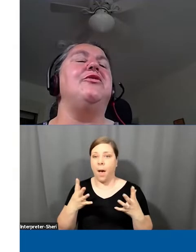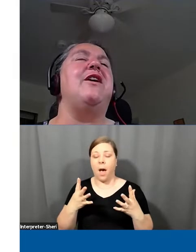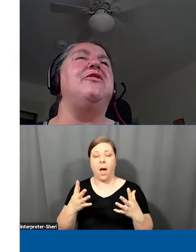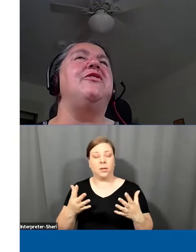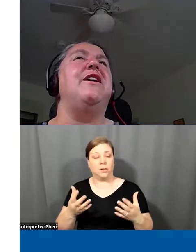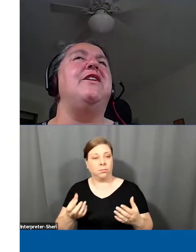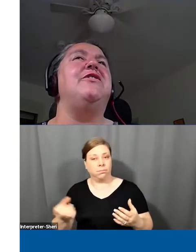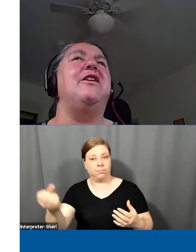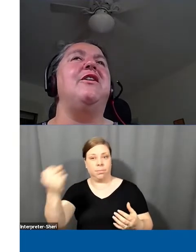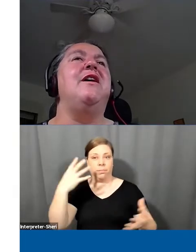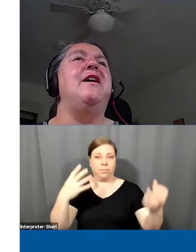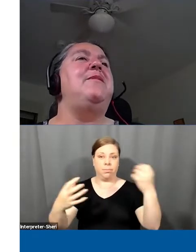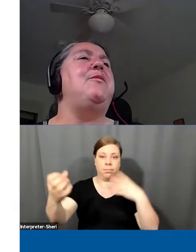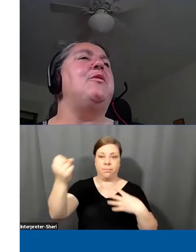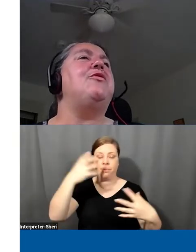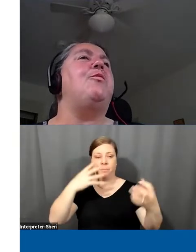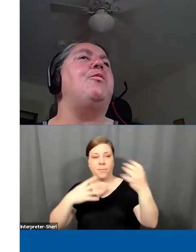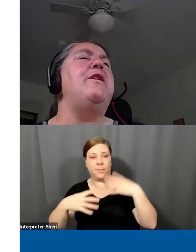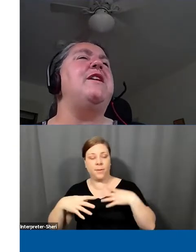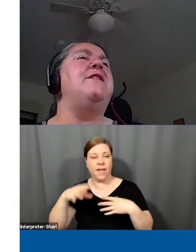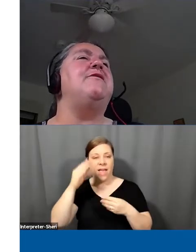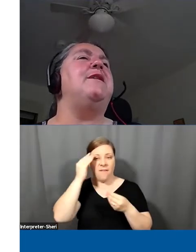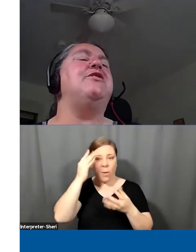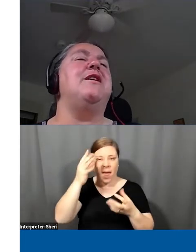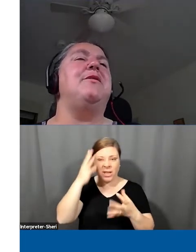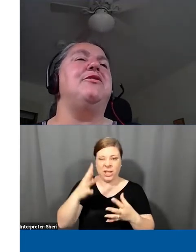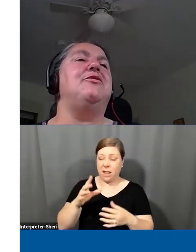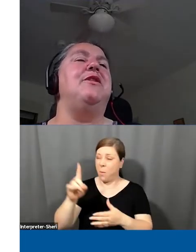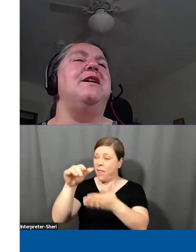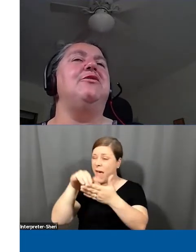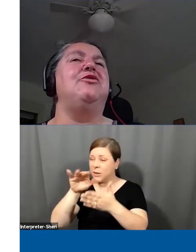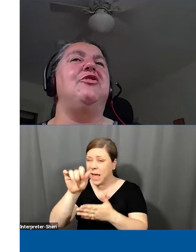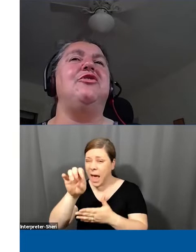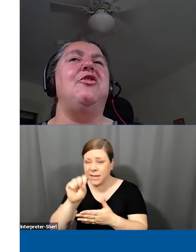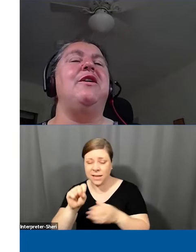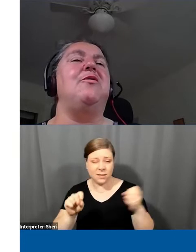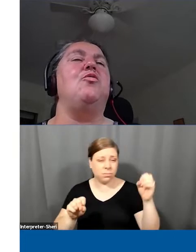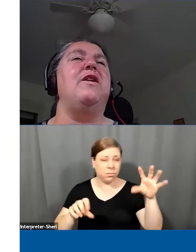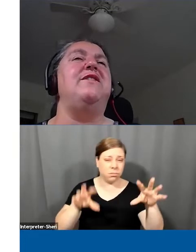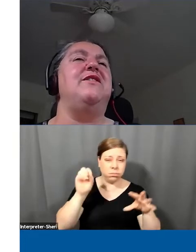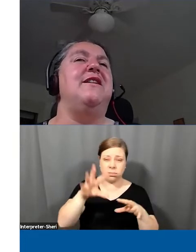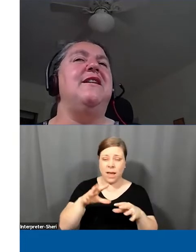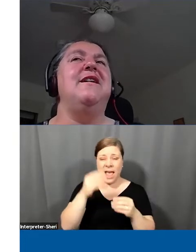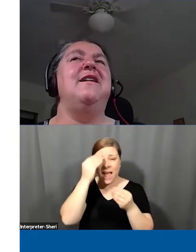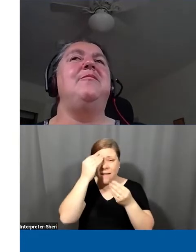There's thousands of cases there. People were throwing that information up on the screen. It was just going crazy.